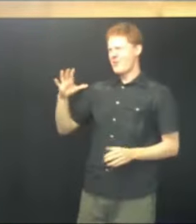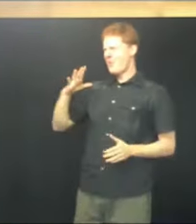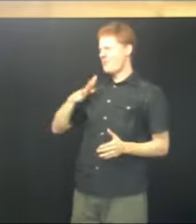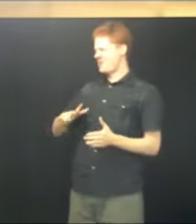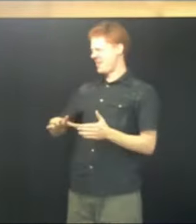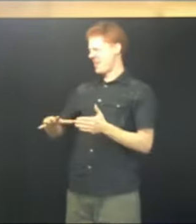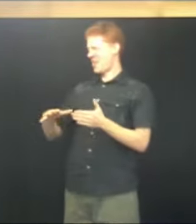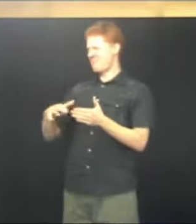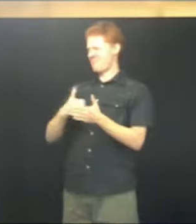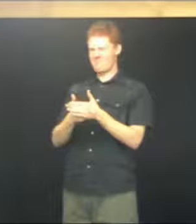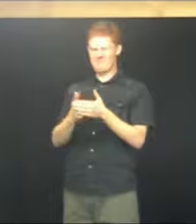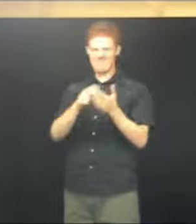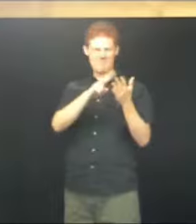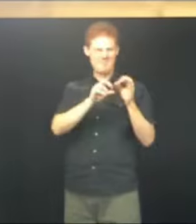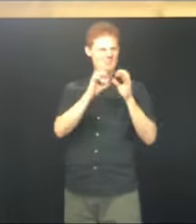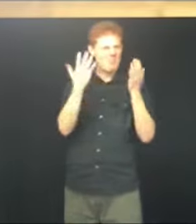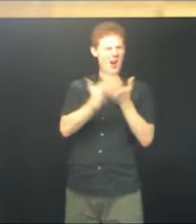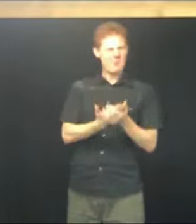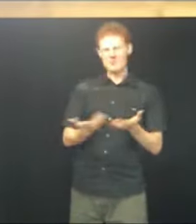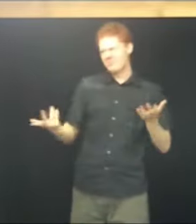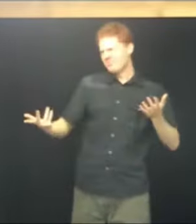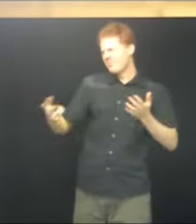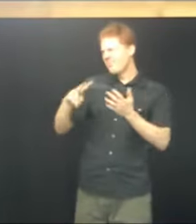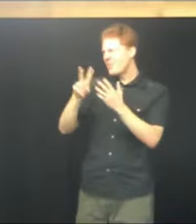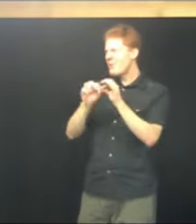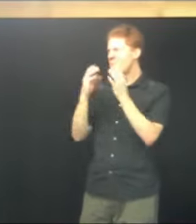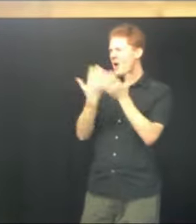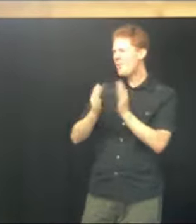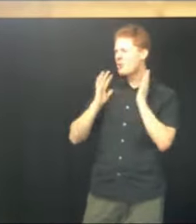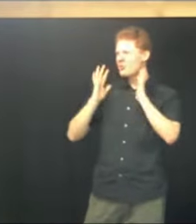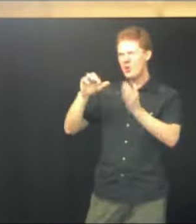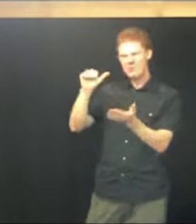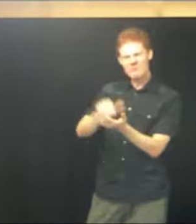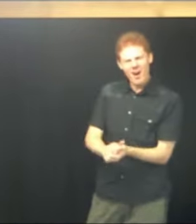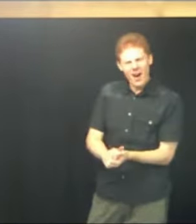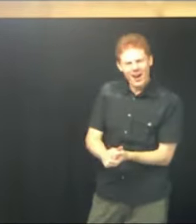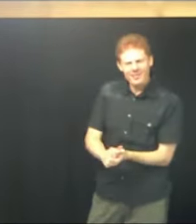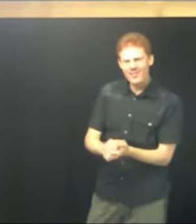You don't need to regularly read the bible. Reading the bible is what they do in church right?